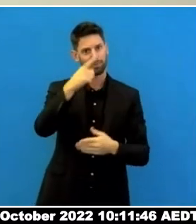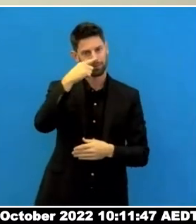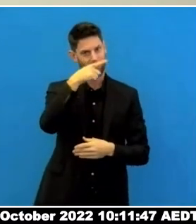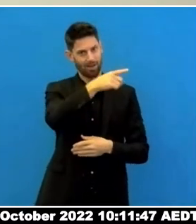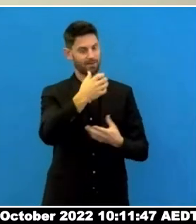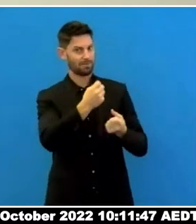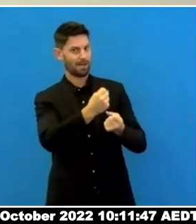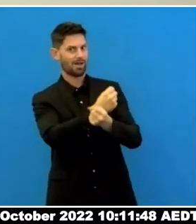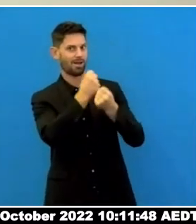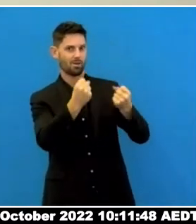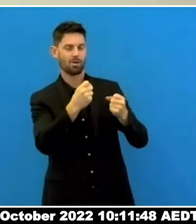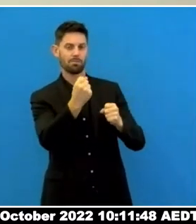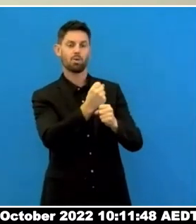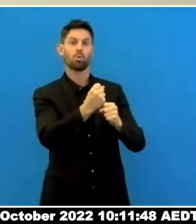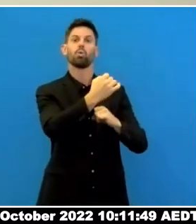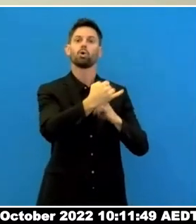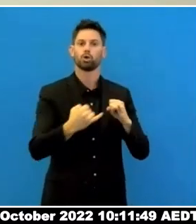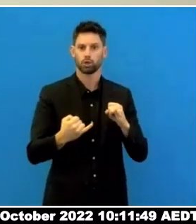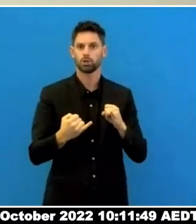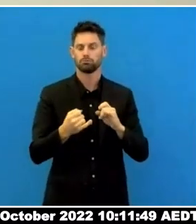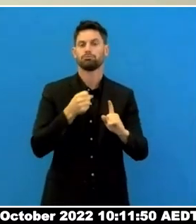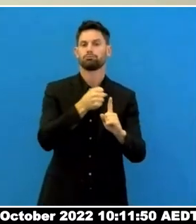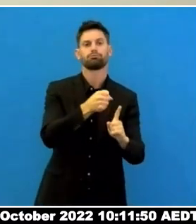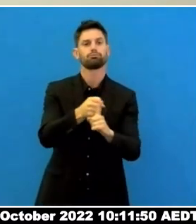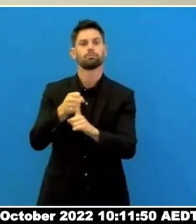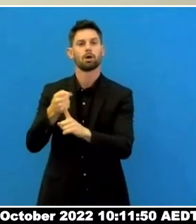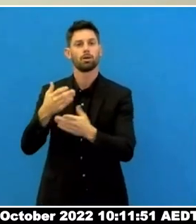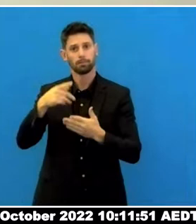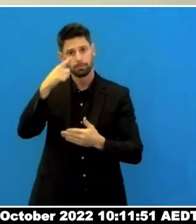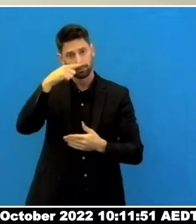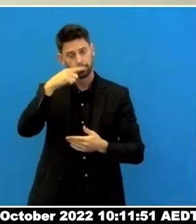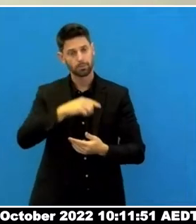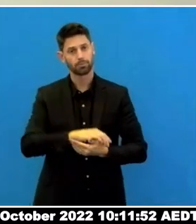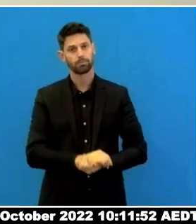to perpetuate intersectional harms. And those who participated in the framework project